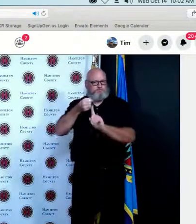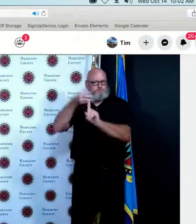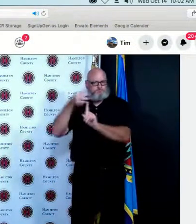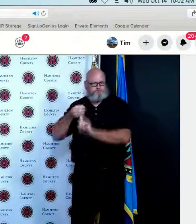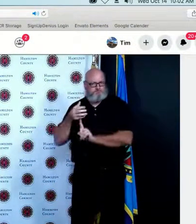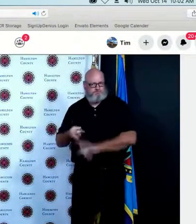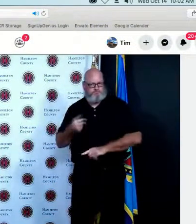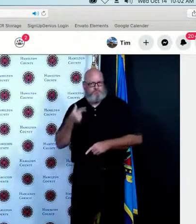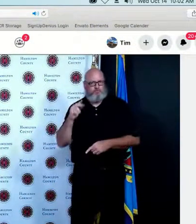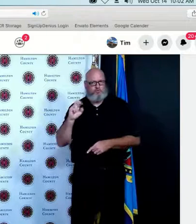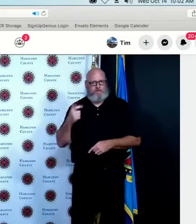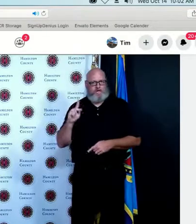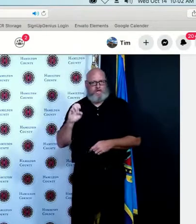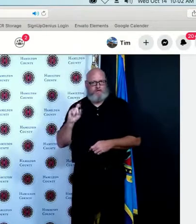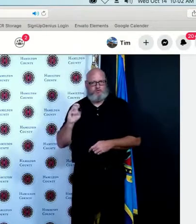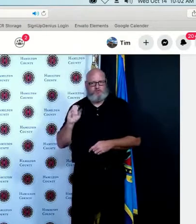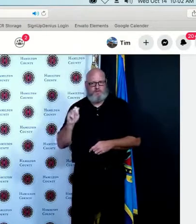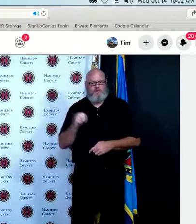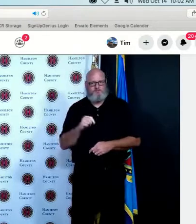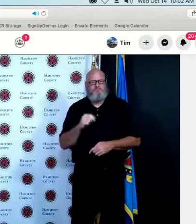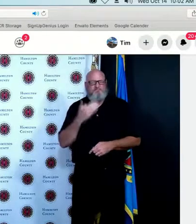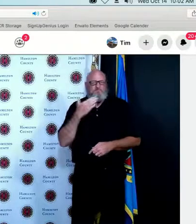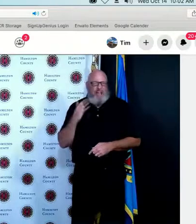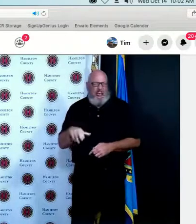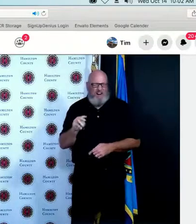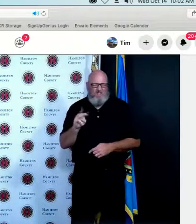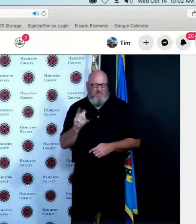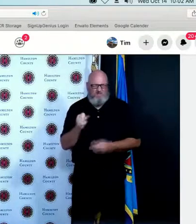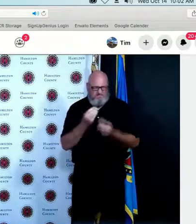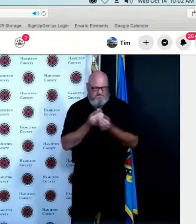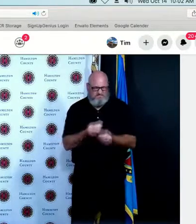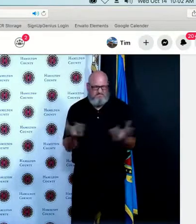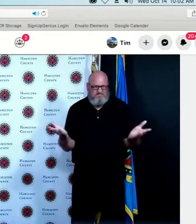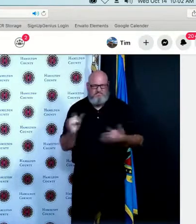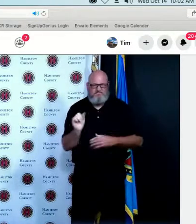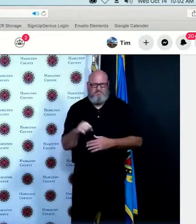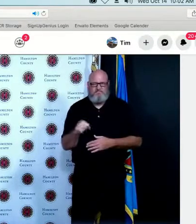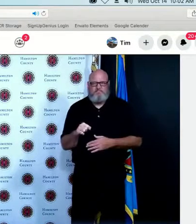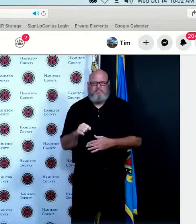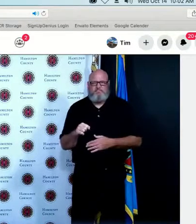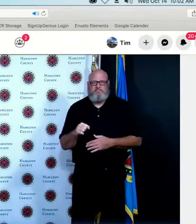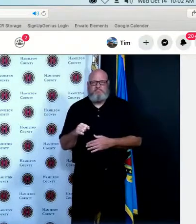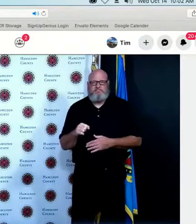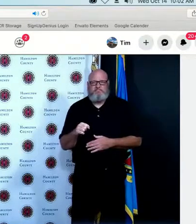and we've got Holly Christmann who is the Assistant to the County Administrator and she's with the